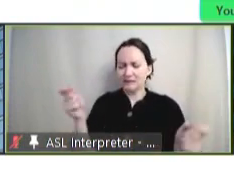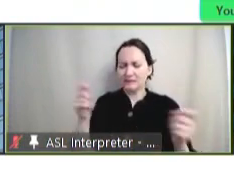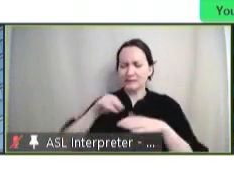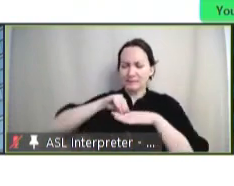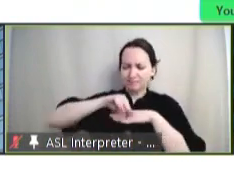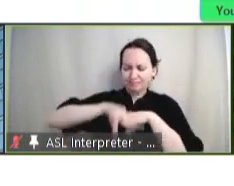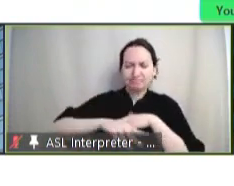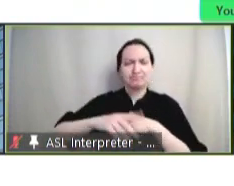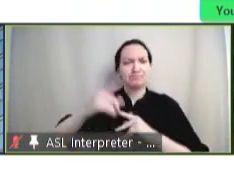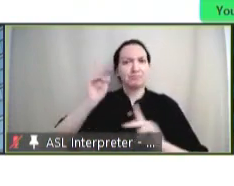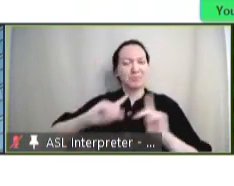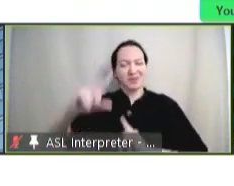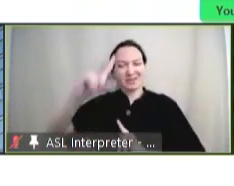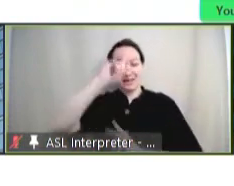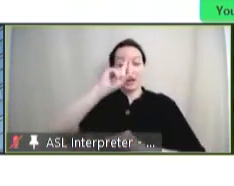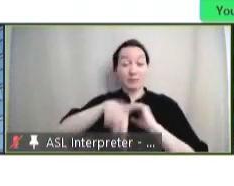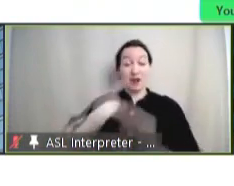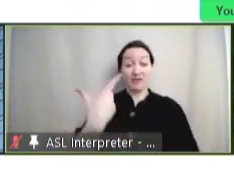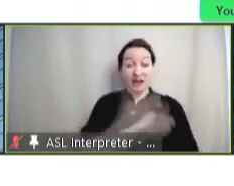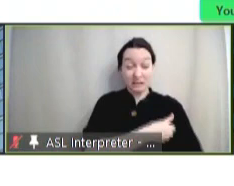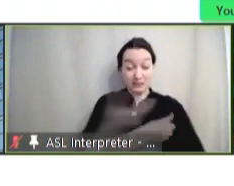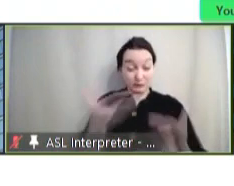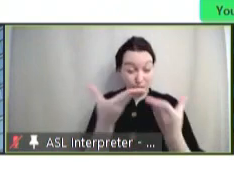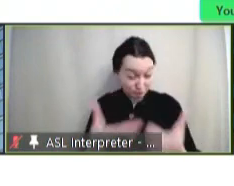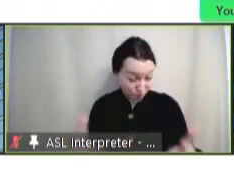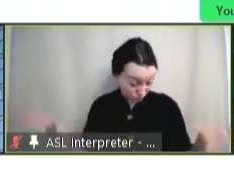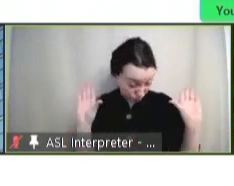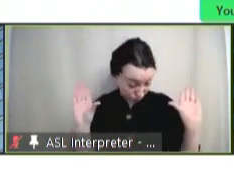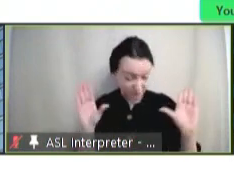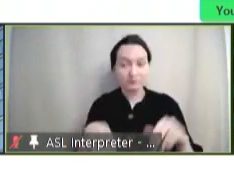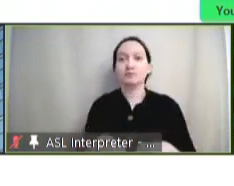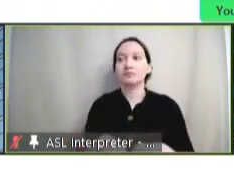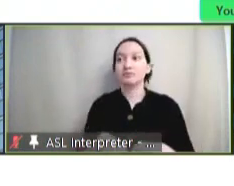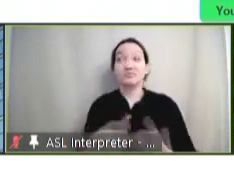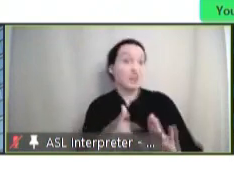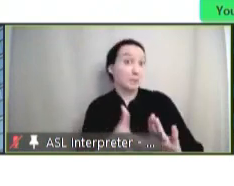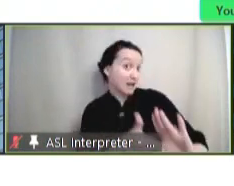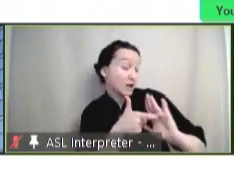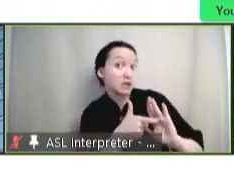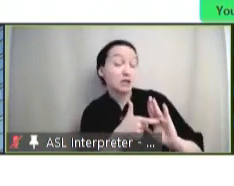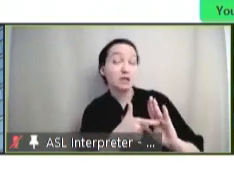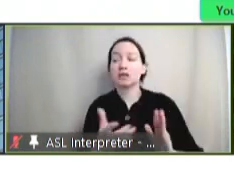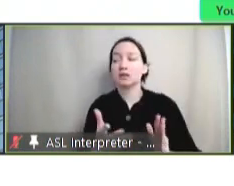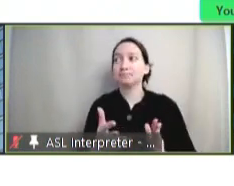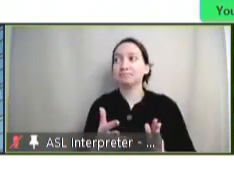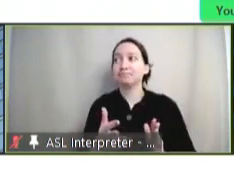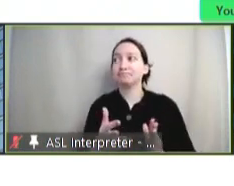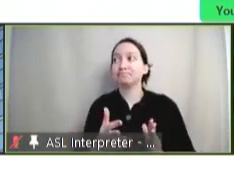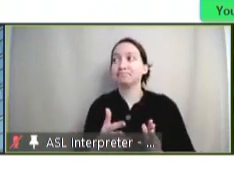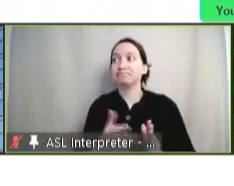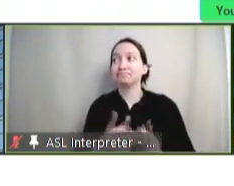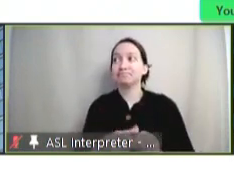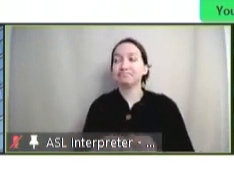about -- the public's thinking about vaccines in general mandates and the need to even continue to